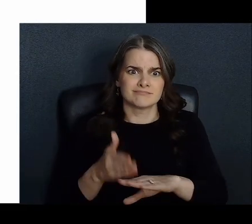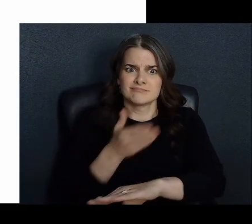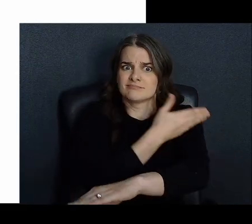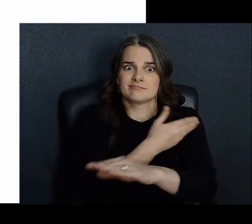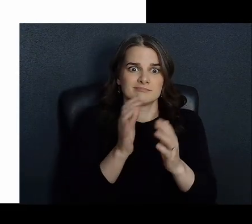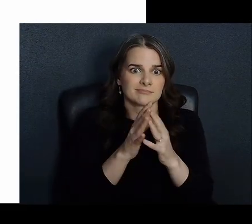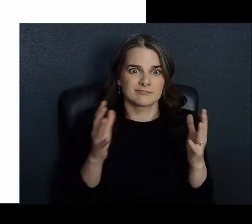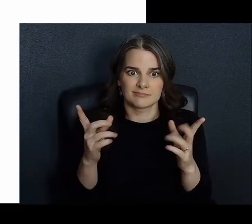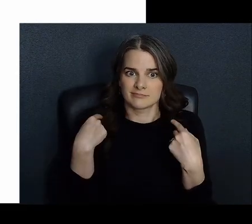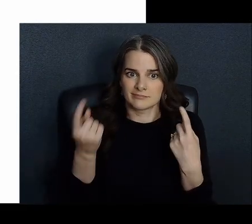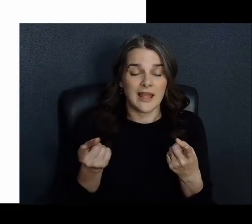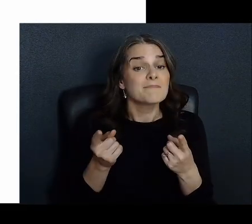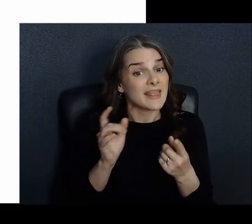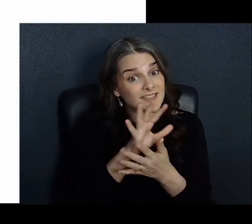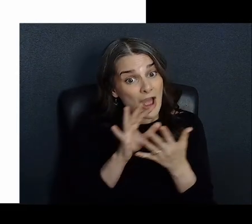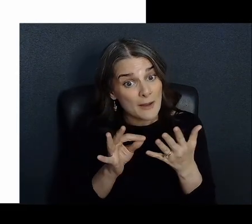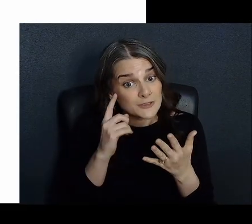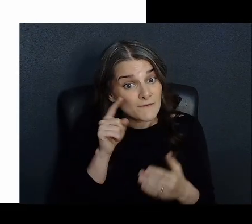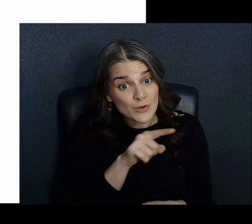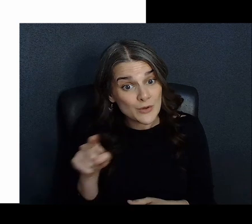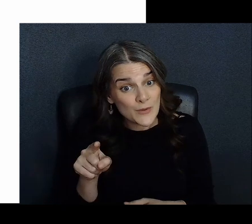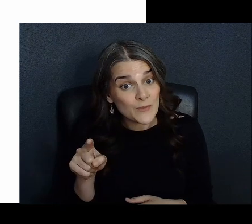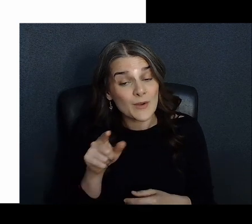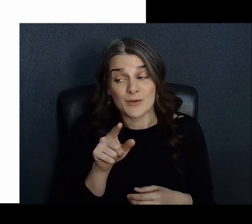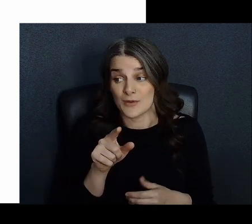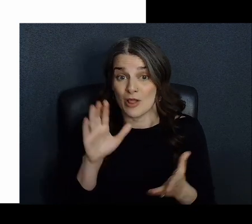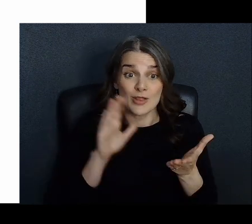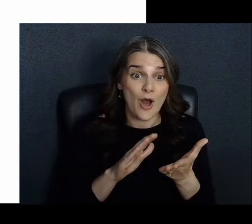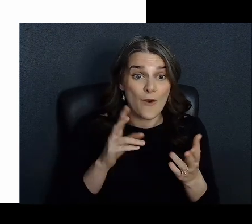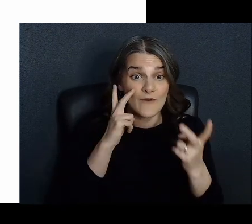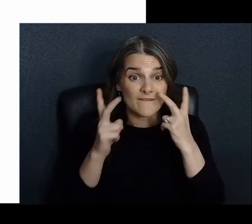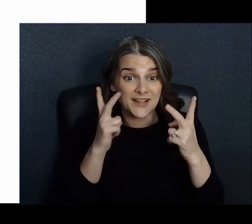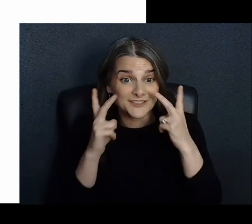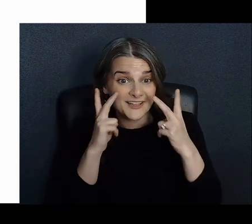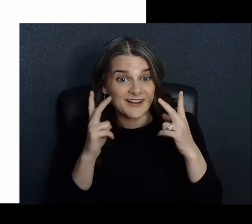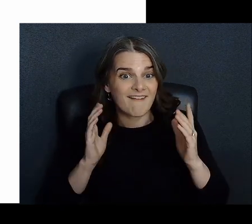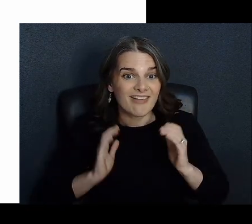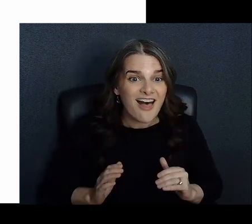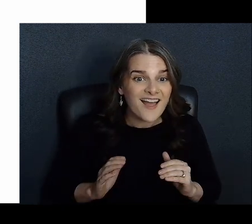especially your low vision clients or students, give that in mind. It's a possibility.